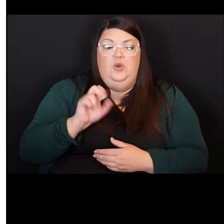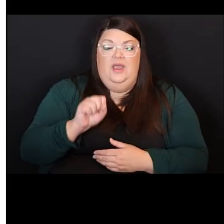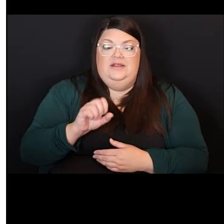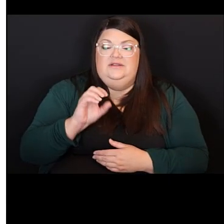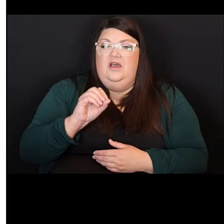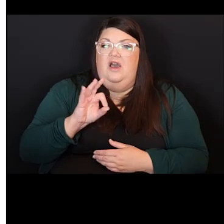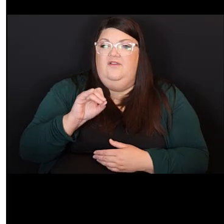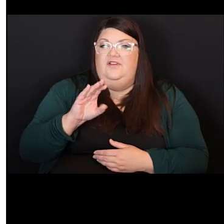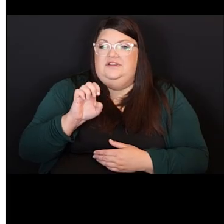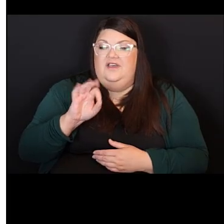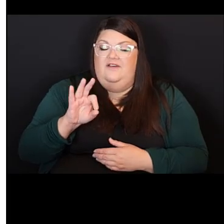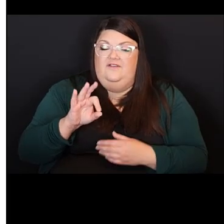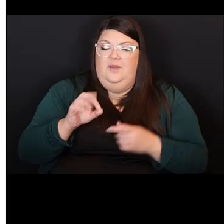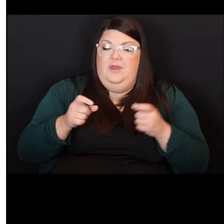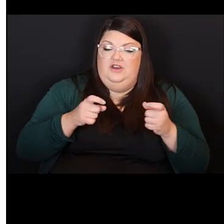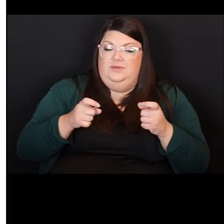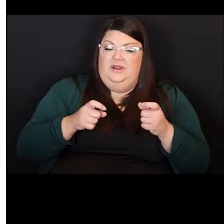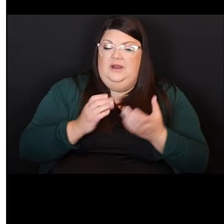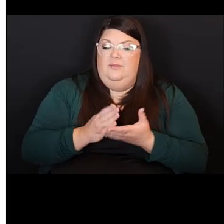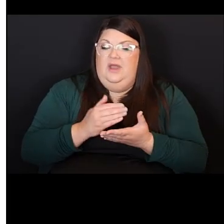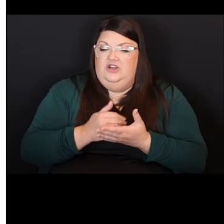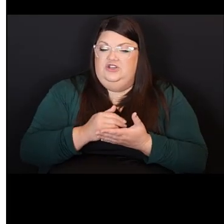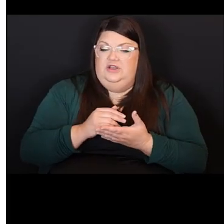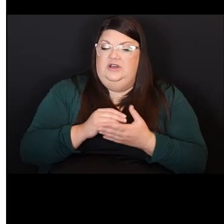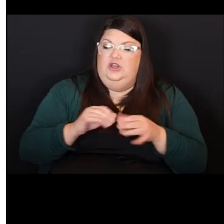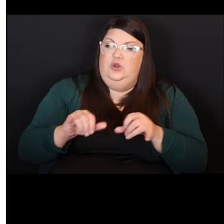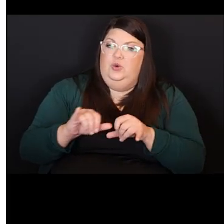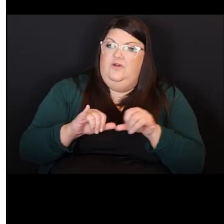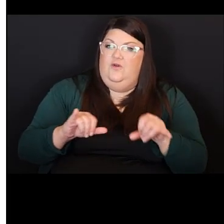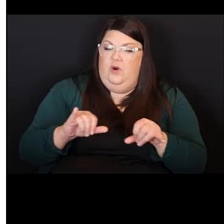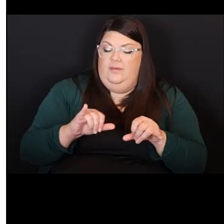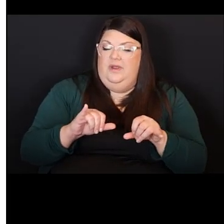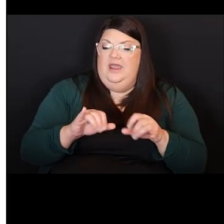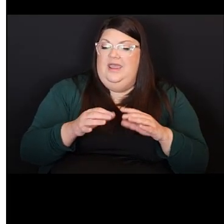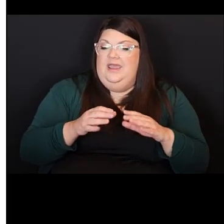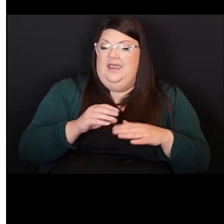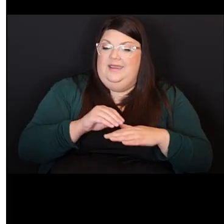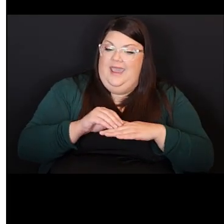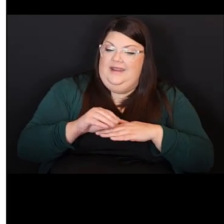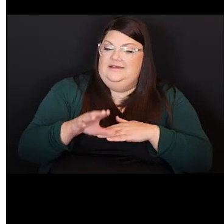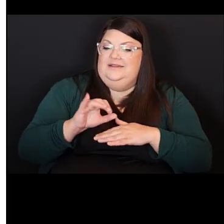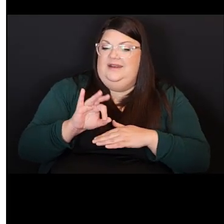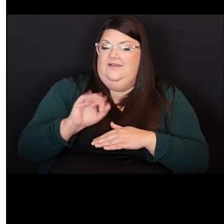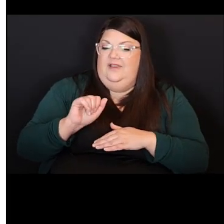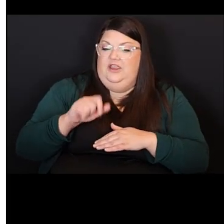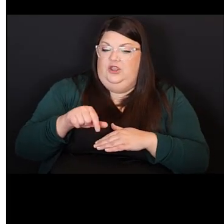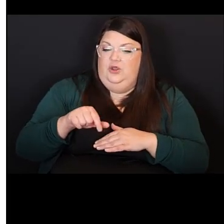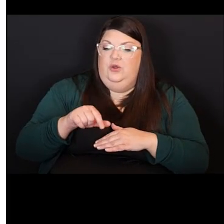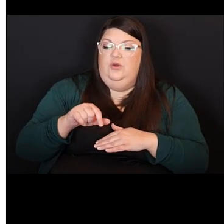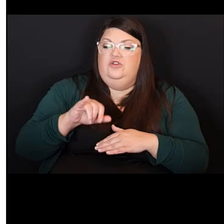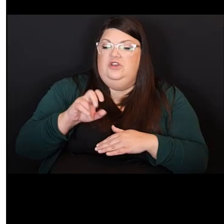United States Office of Management and Budget Uniform Guidance FAQ January 15, 2025.